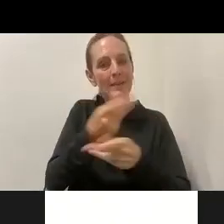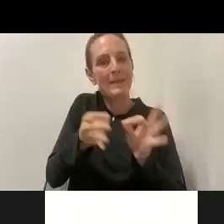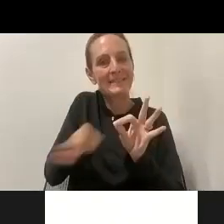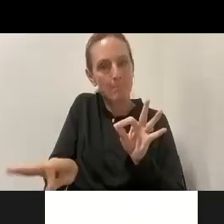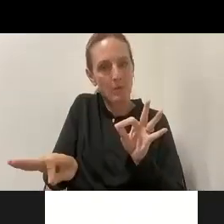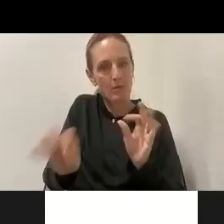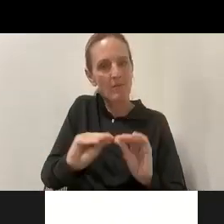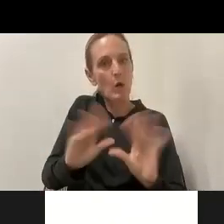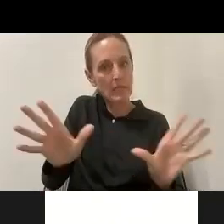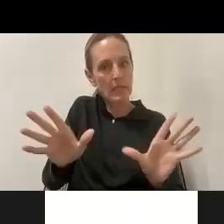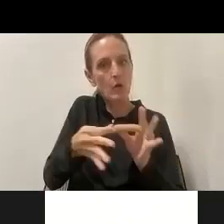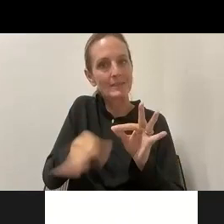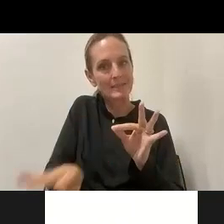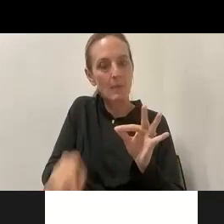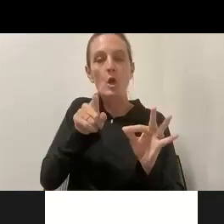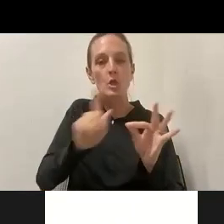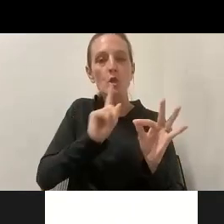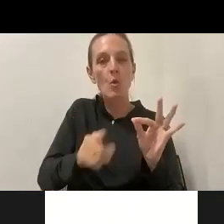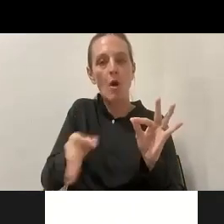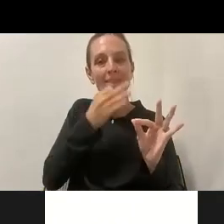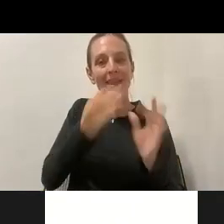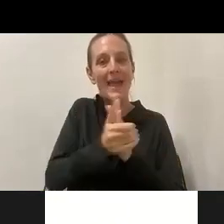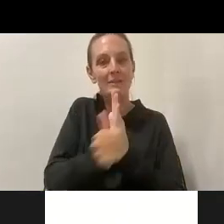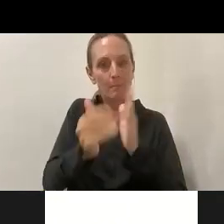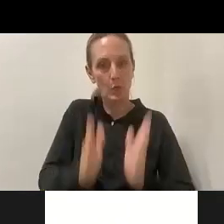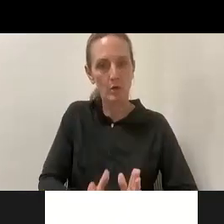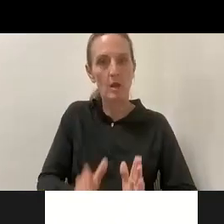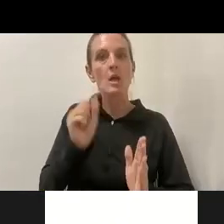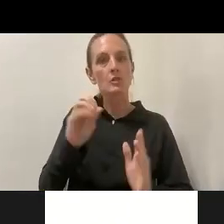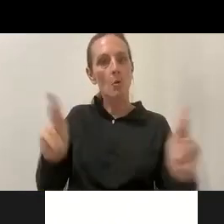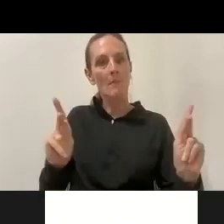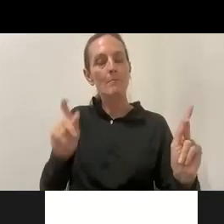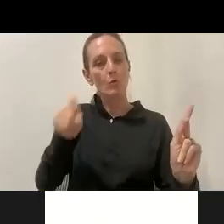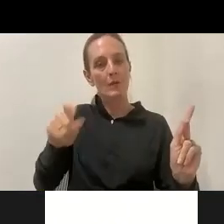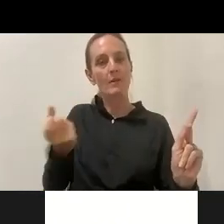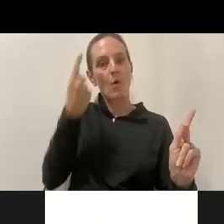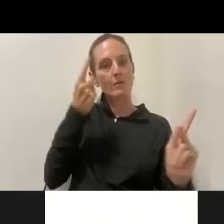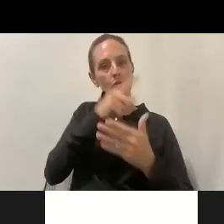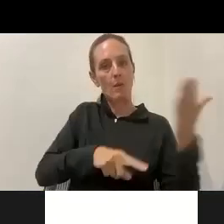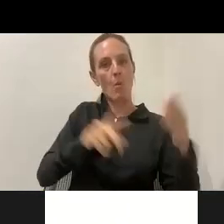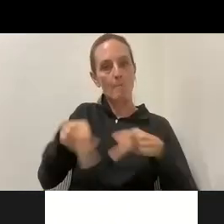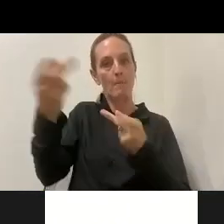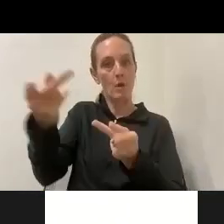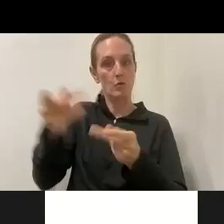You are the expert on your project and your community, so your funder needs to be able to understand what you are proposing. They don’t want,